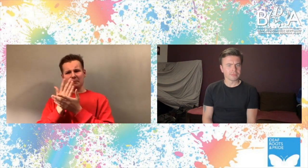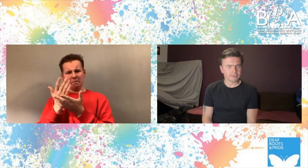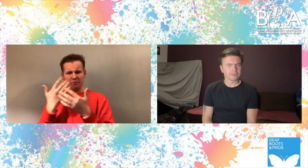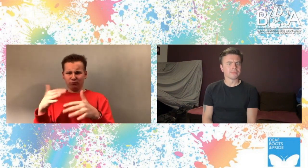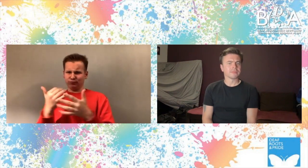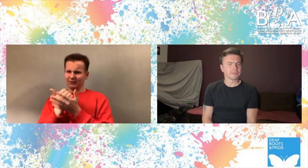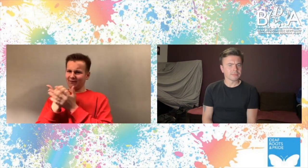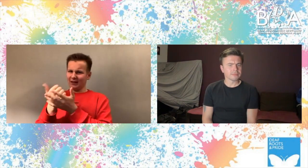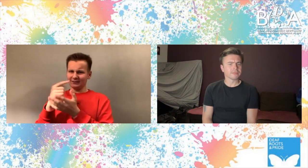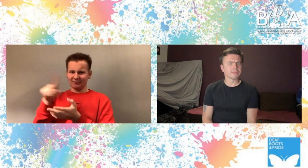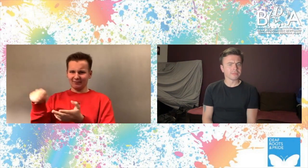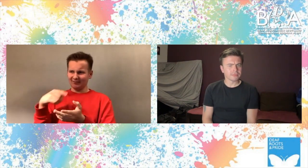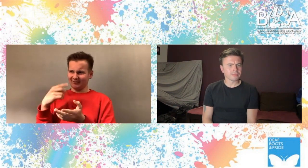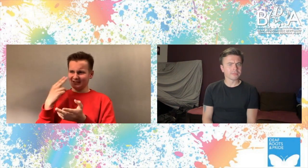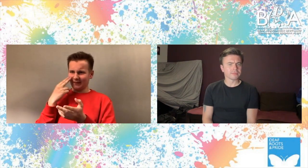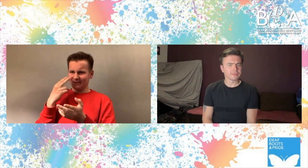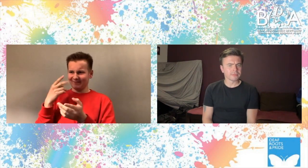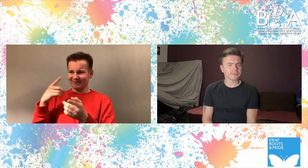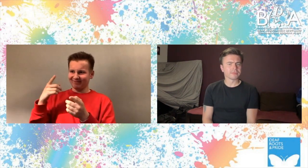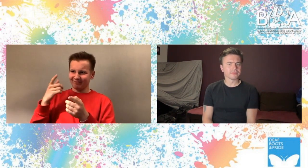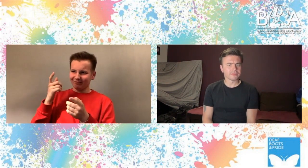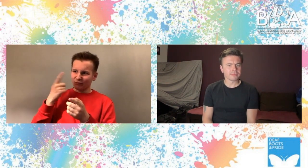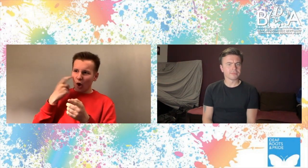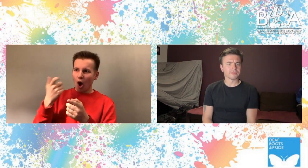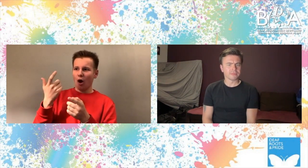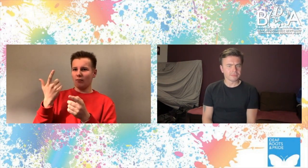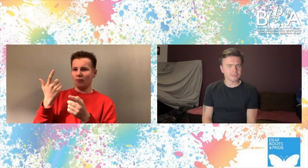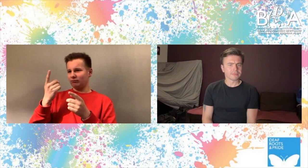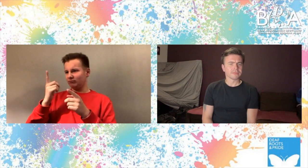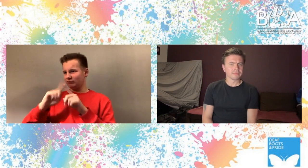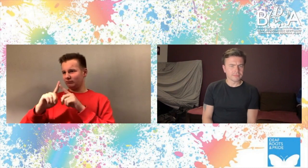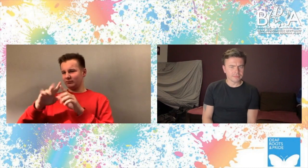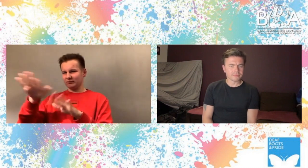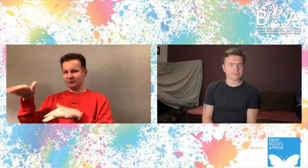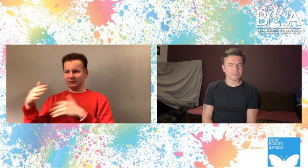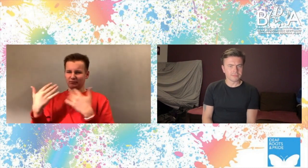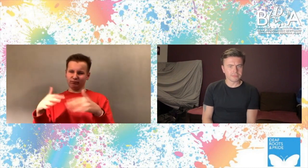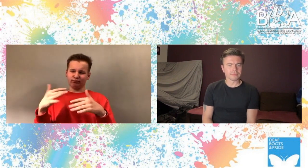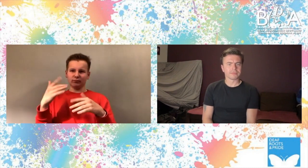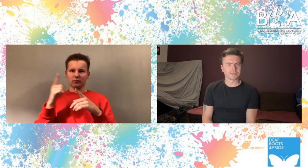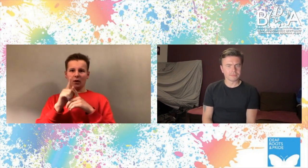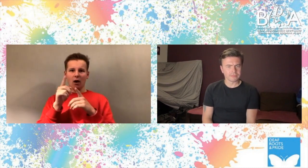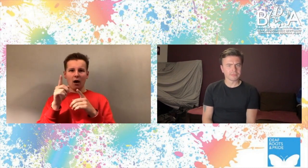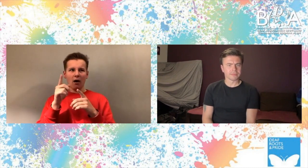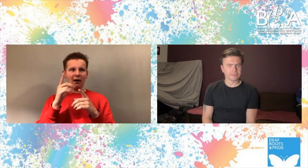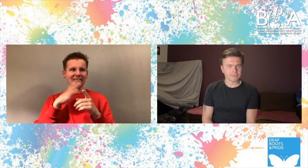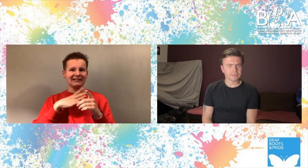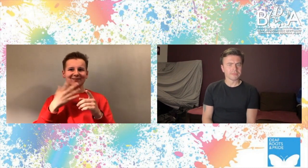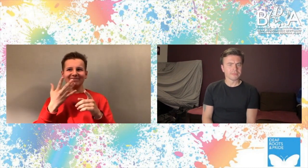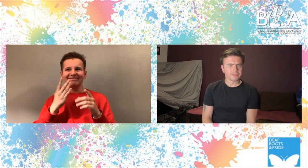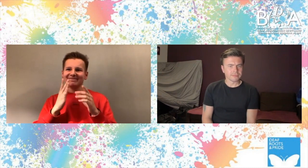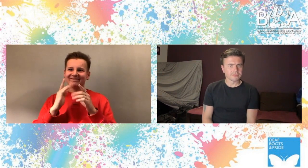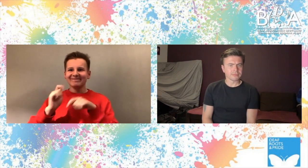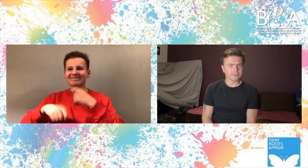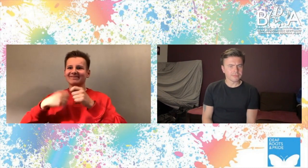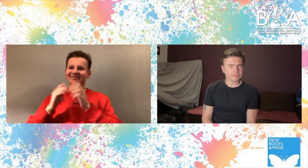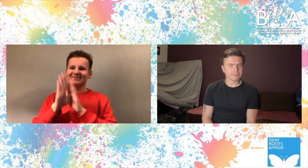bit easier. So, for Deaf young people out there, it would be wonderful if they wanted